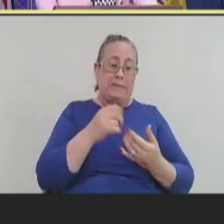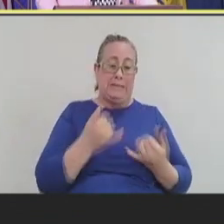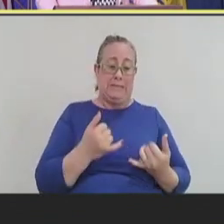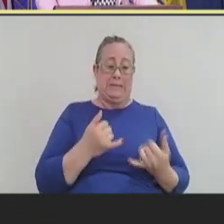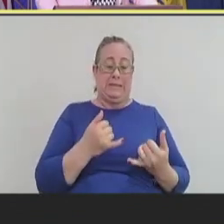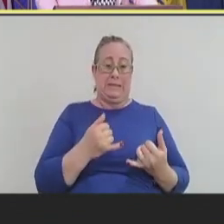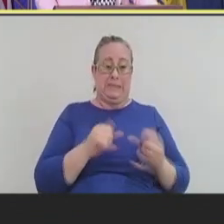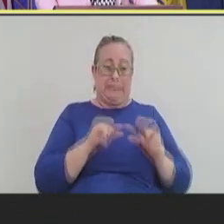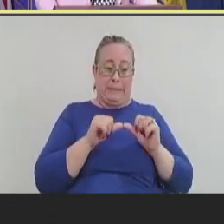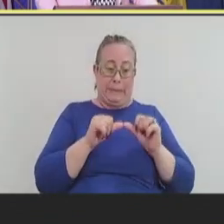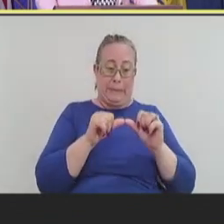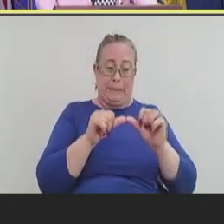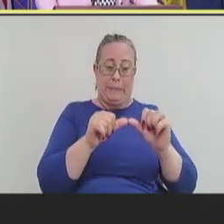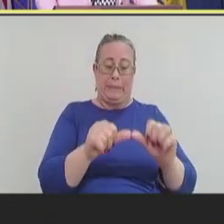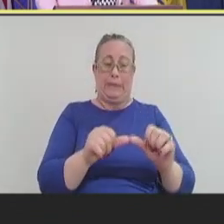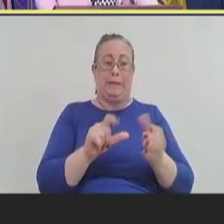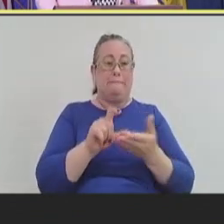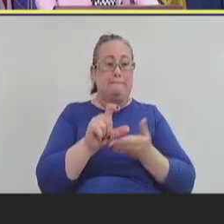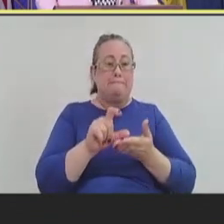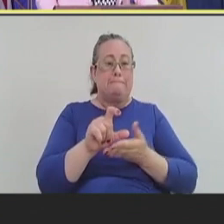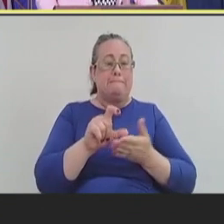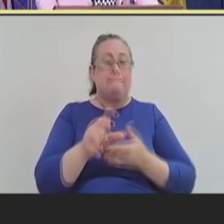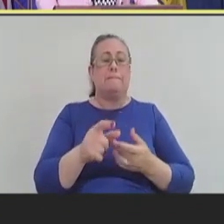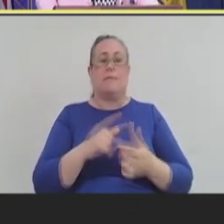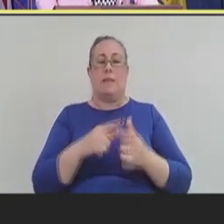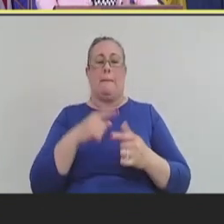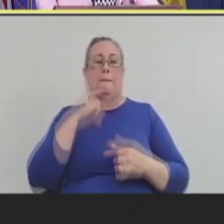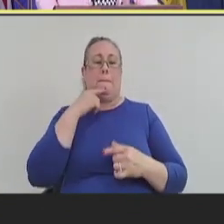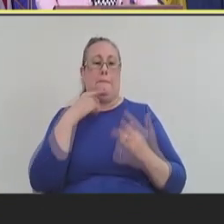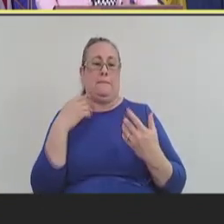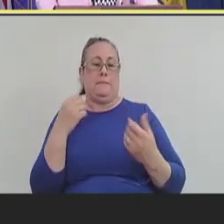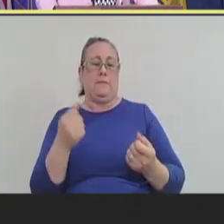continue to make that investment, public health will not be available in the next